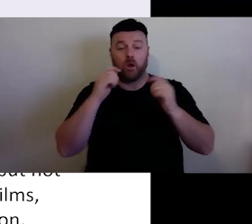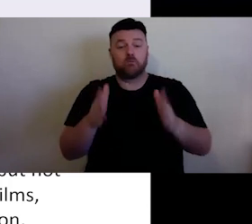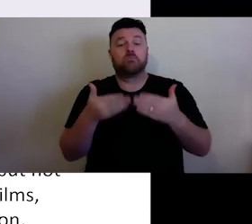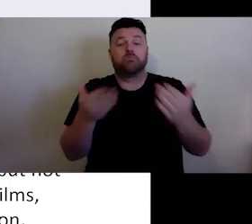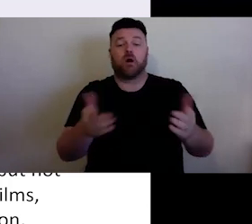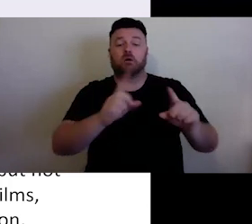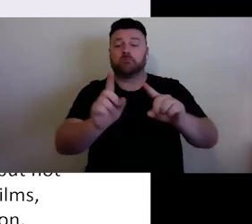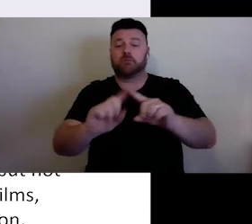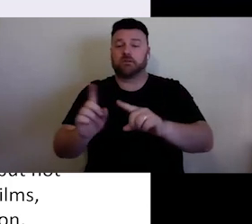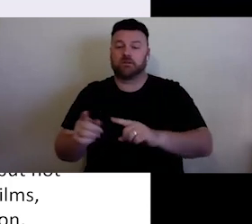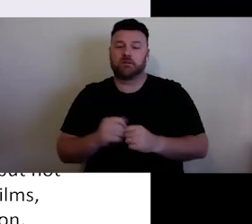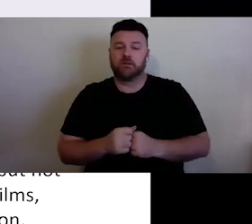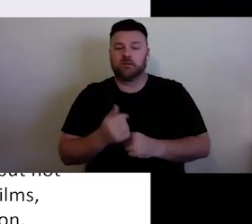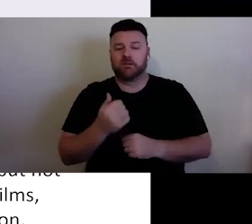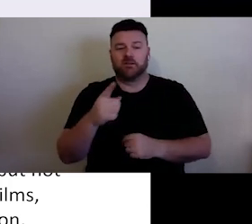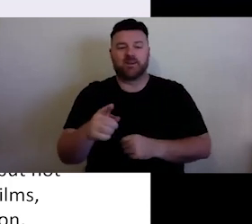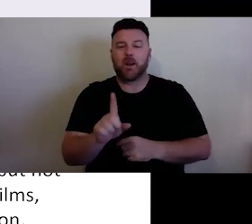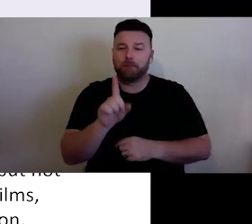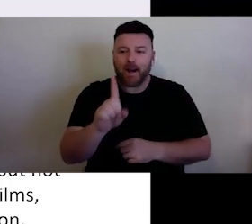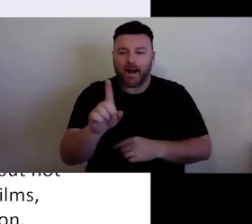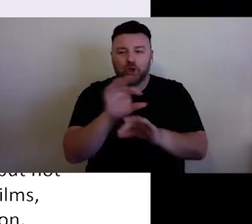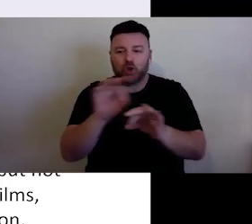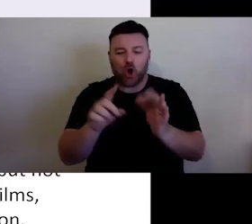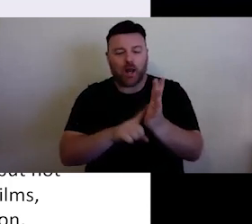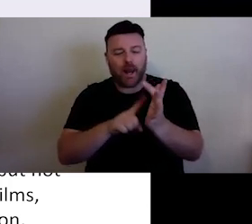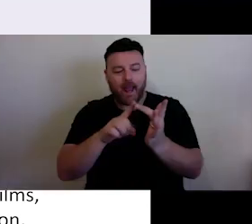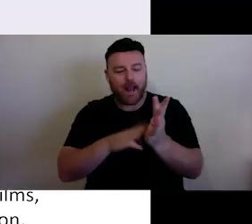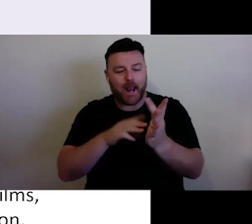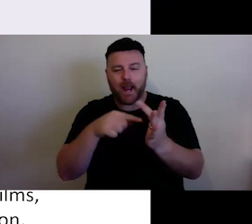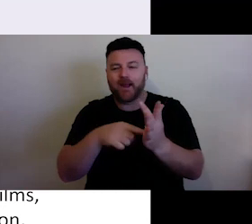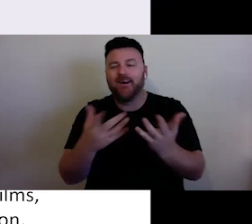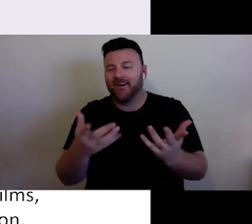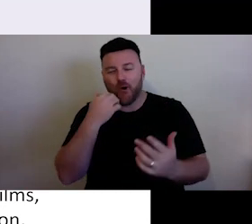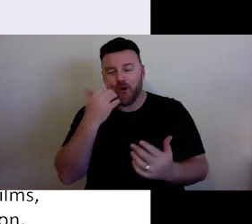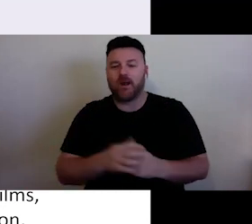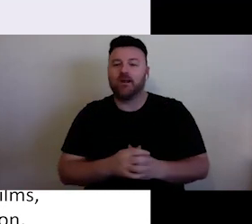lawyer's inclusion "but not limited to"... "Art, body painting, tattoos,